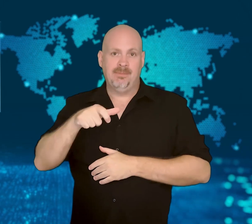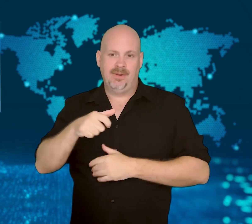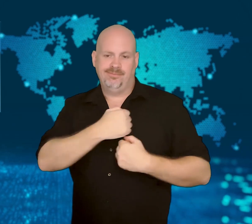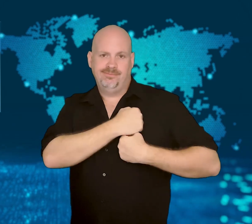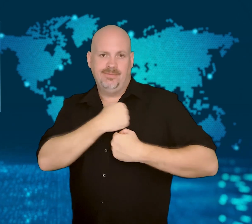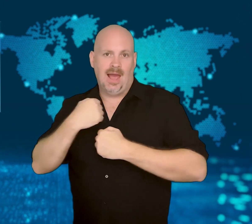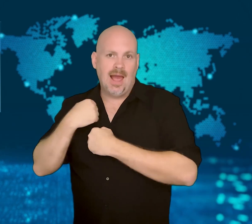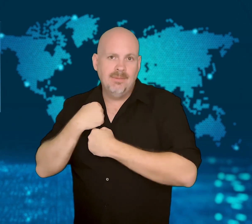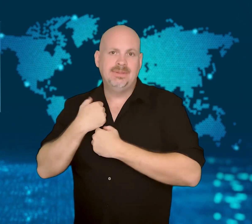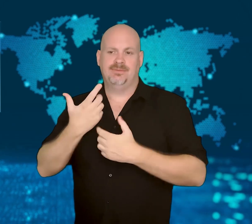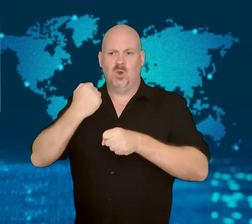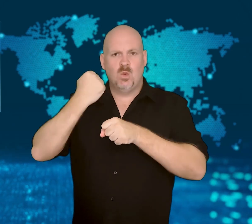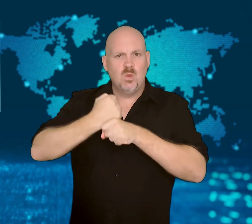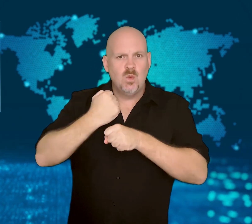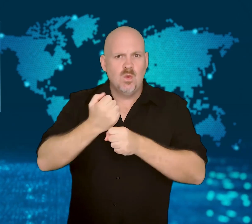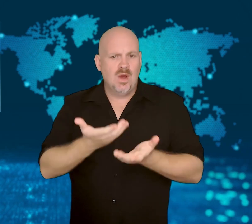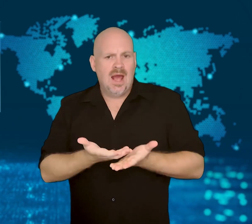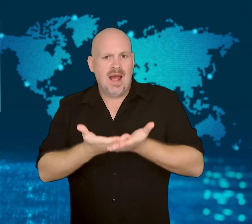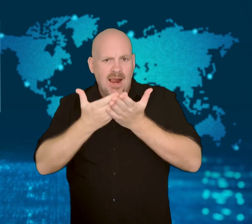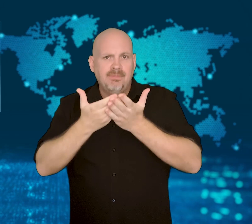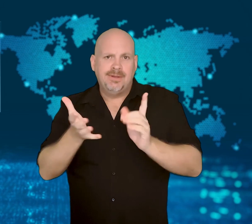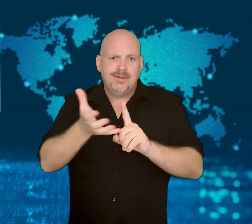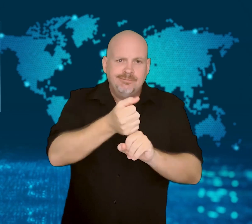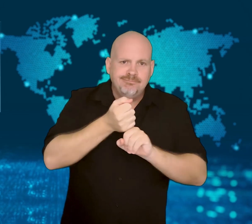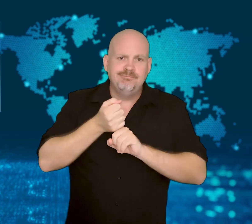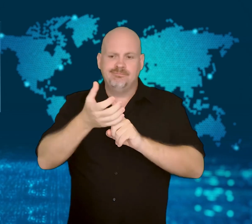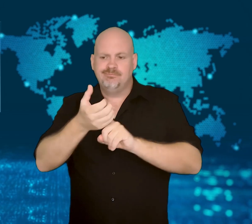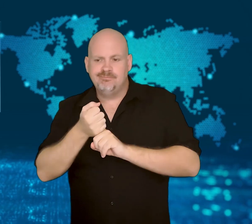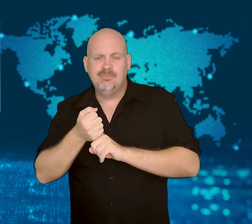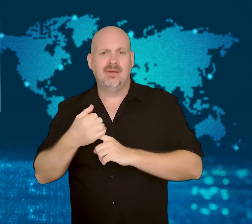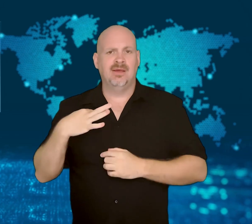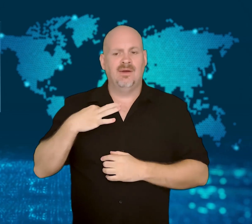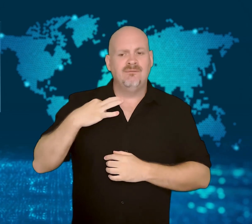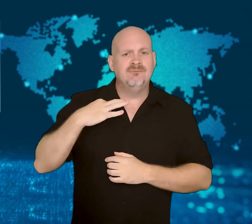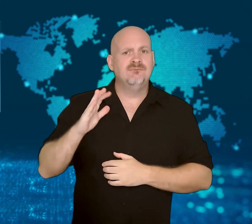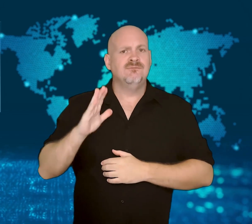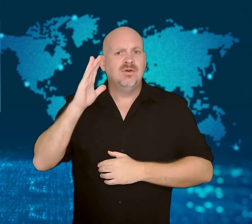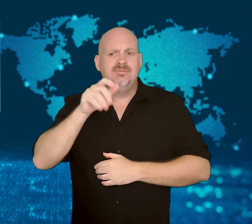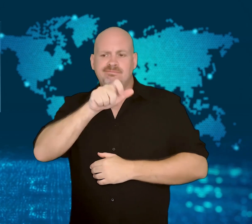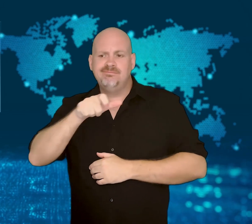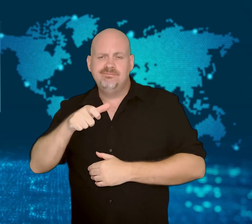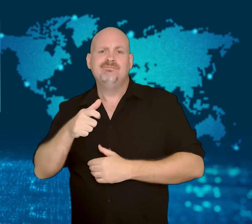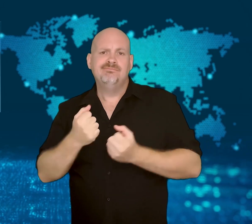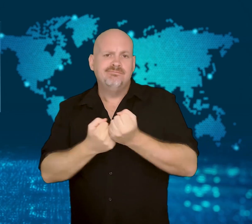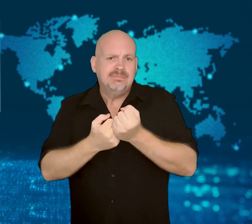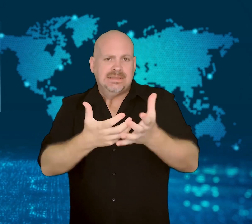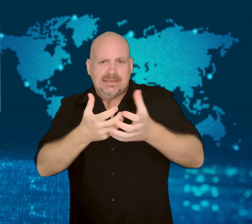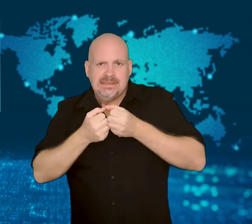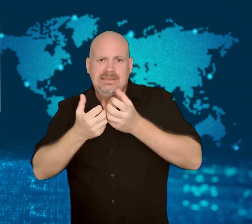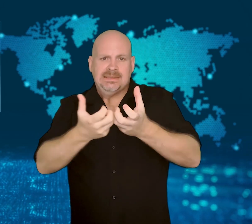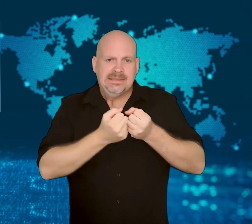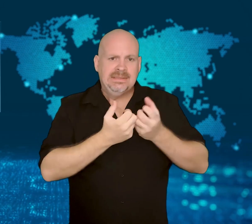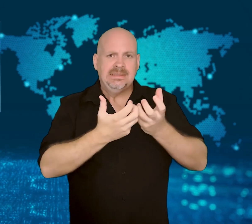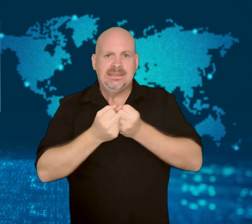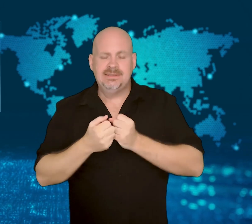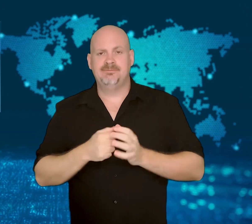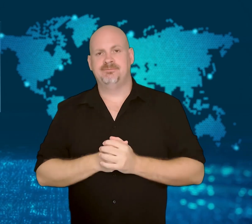They were rescued by soldiers, disaster workers, and volunteers.